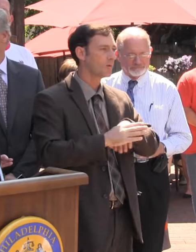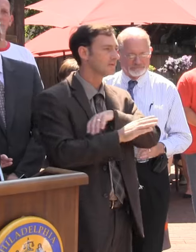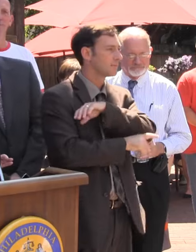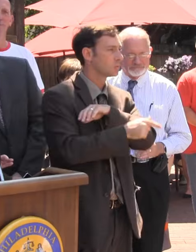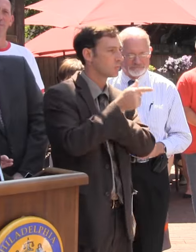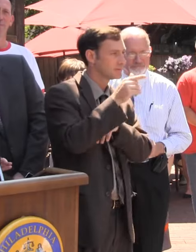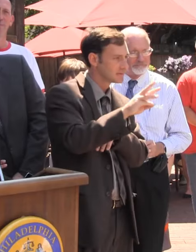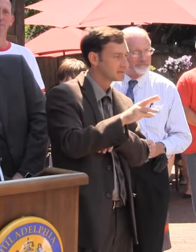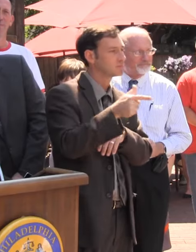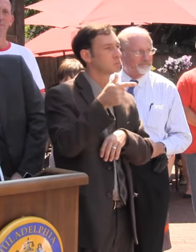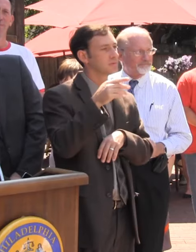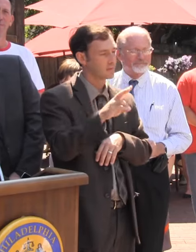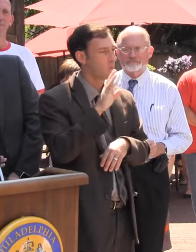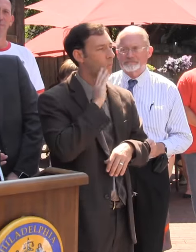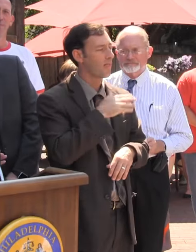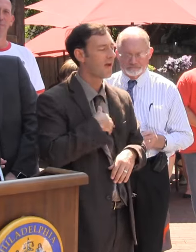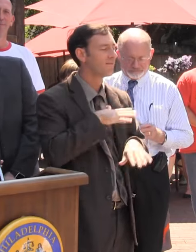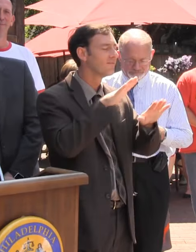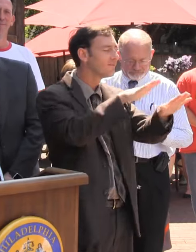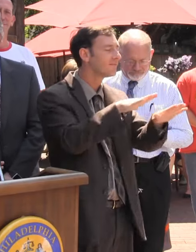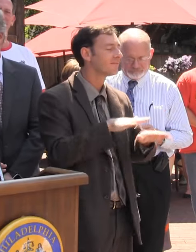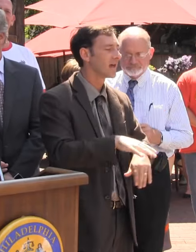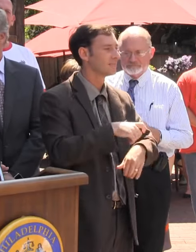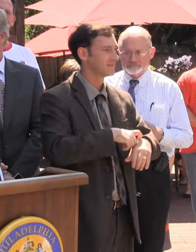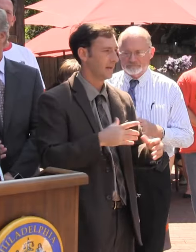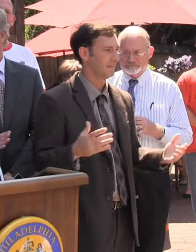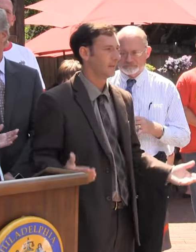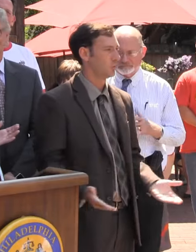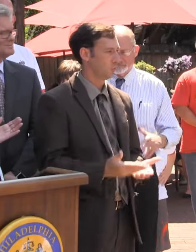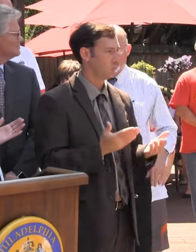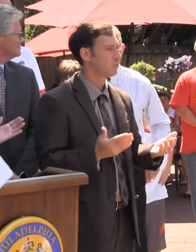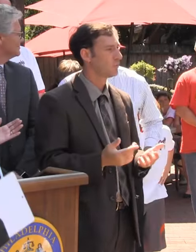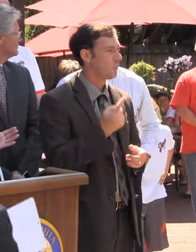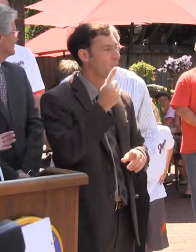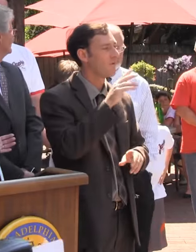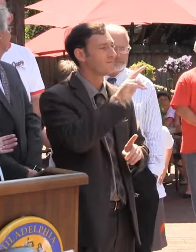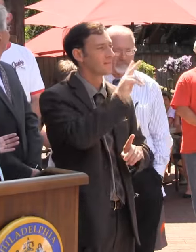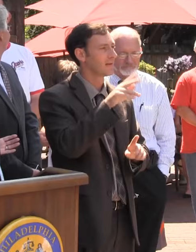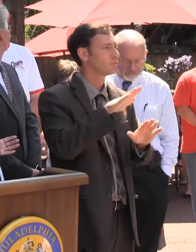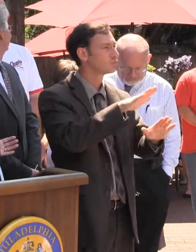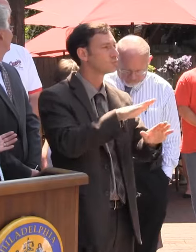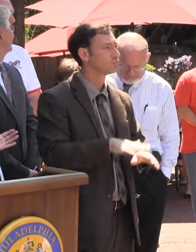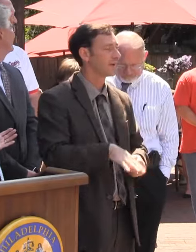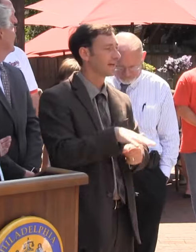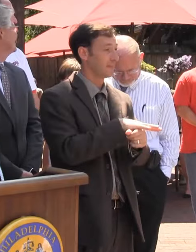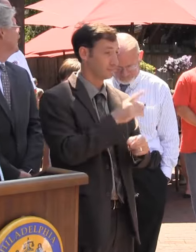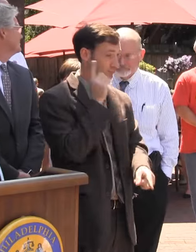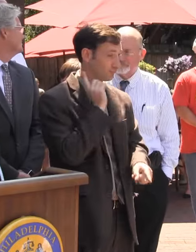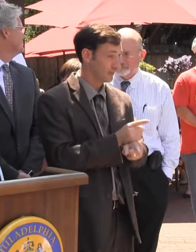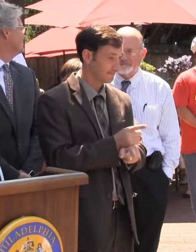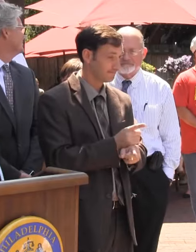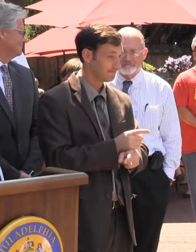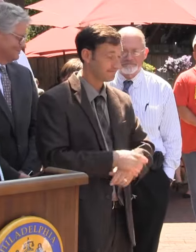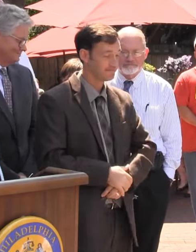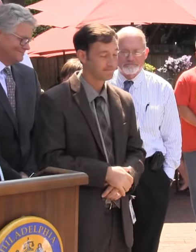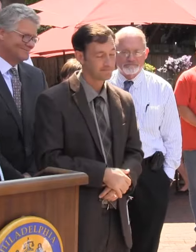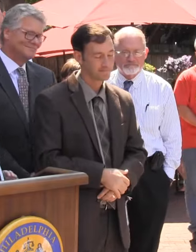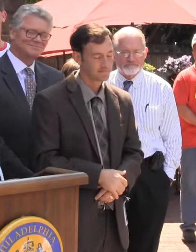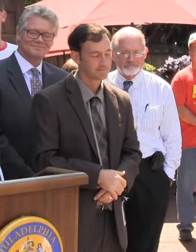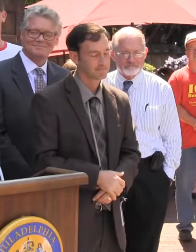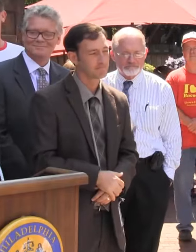and 27th will have a fabulous time here. One of Philadelphia's great neighborhoods, right?